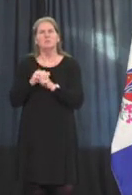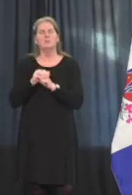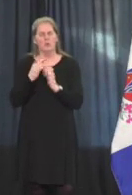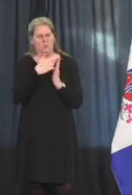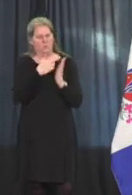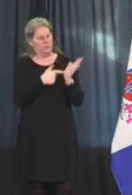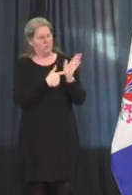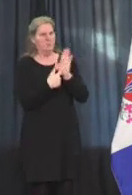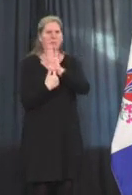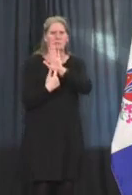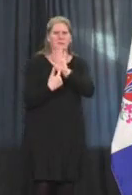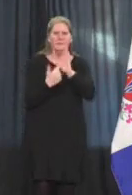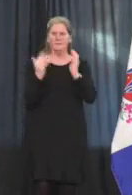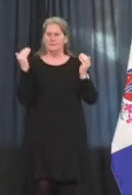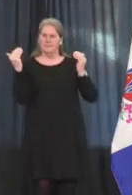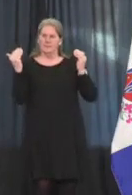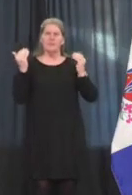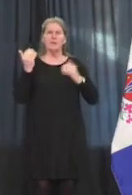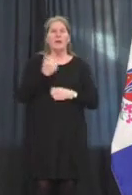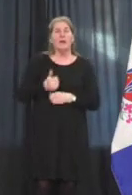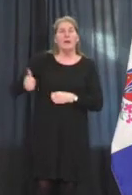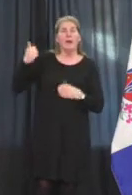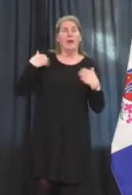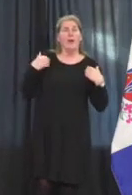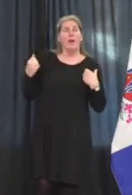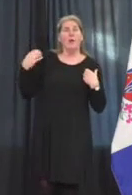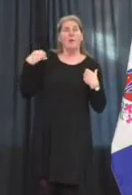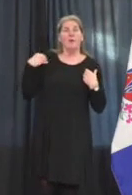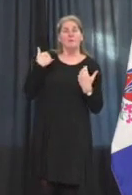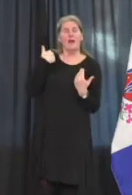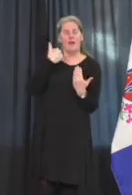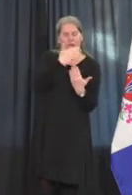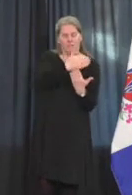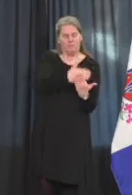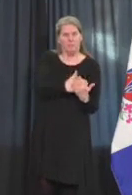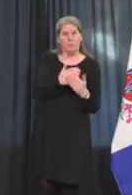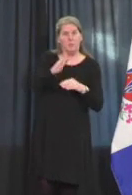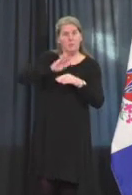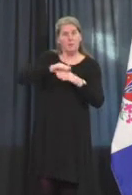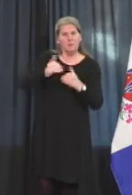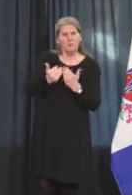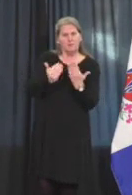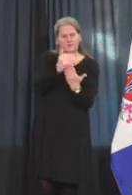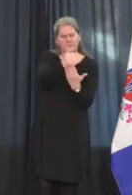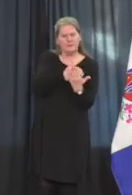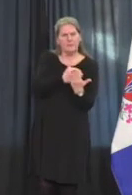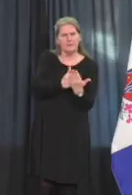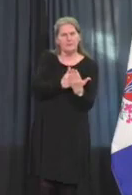THE CHIEF MEDICAL OFFICER OF HEALTH'S RECOMMENDATIONS TO LIMIT NONESSENTIAL TRAVEL TO